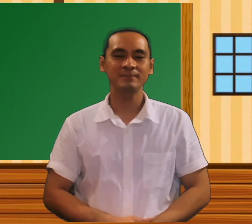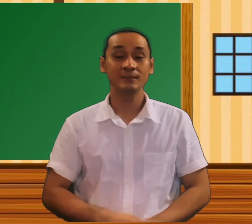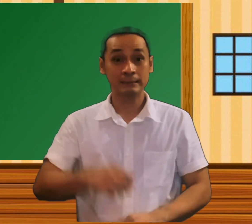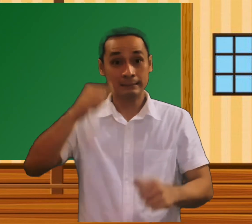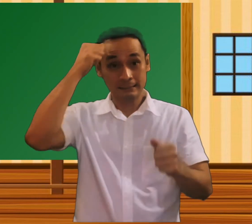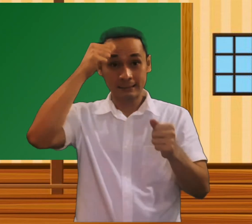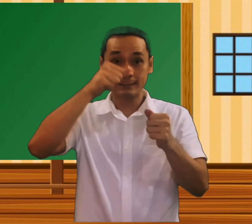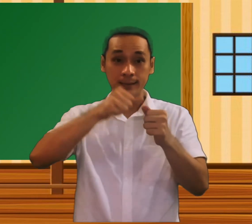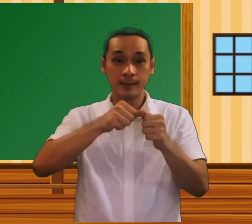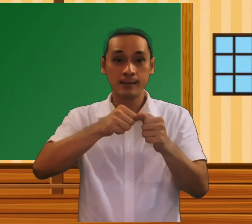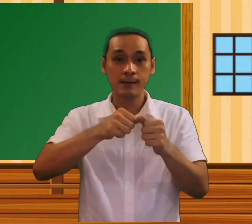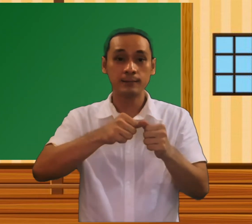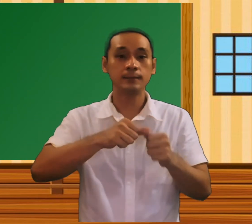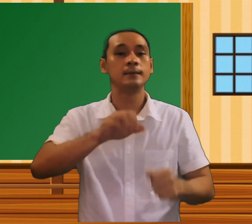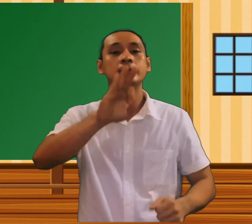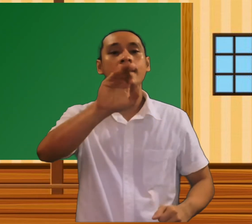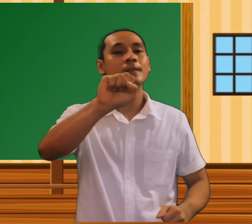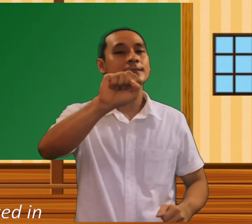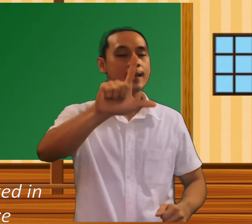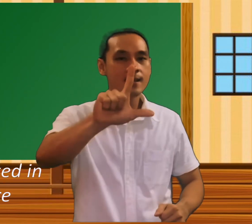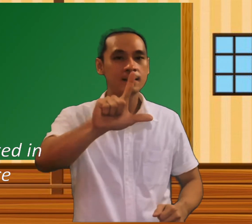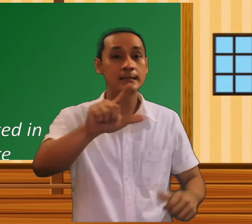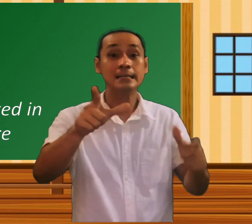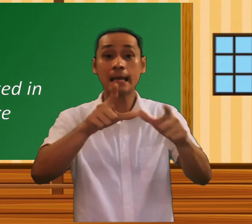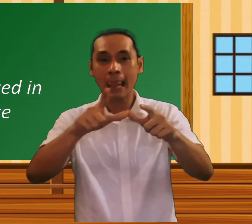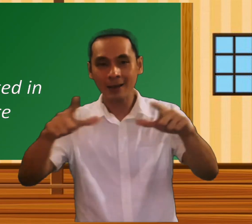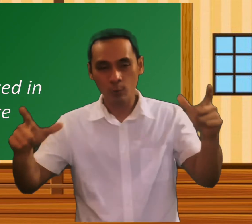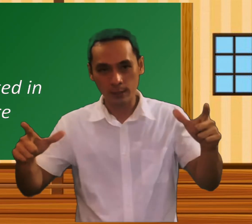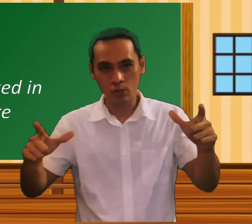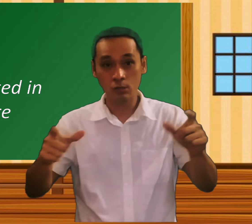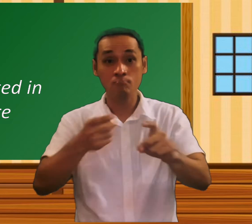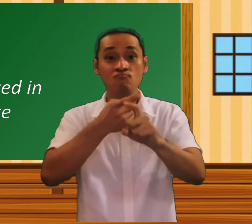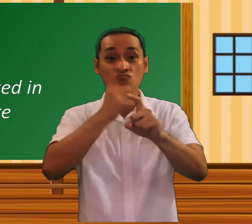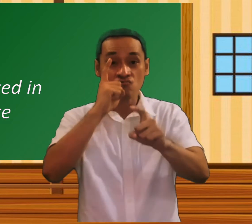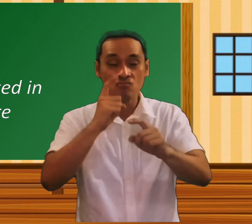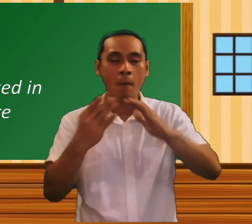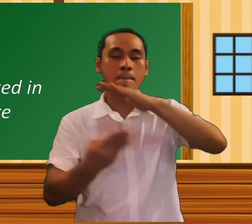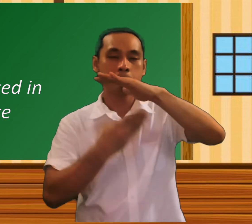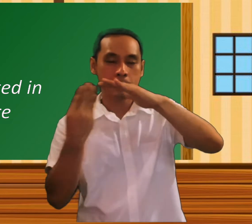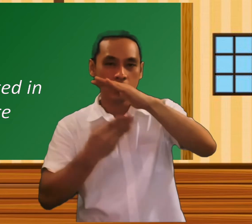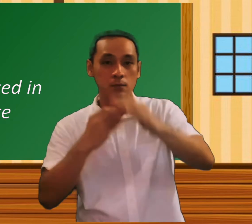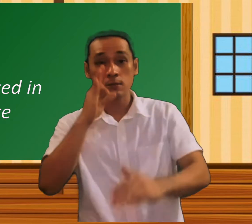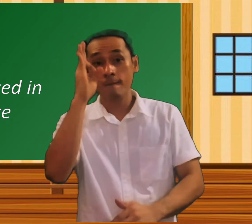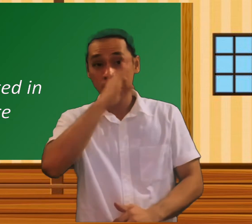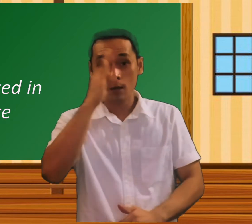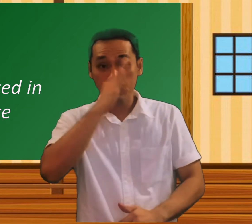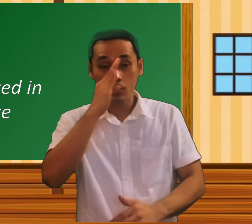let us remember that fsl is a language rooted in filipino culture